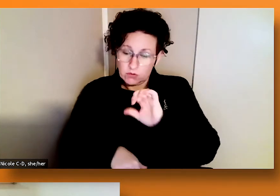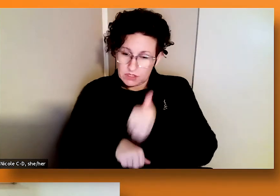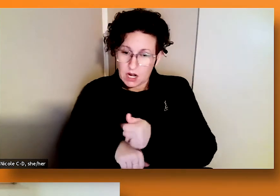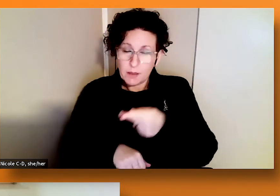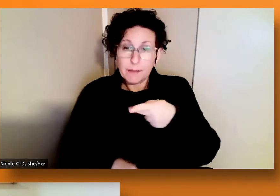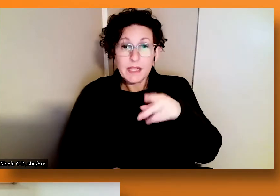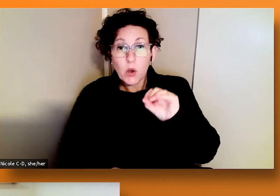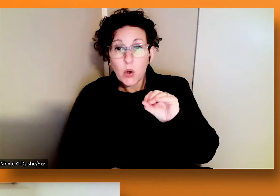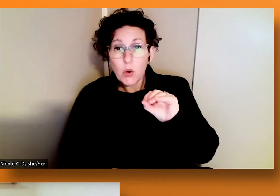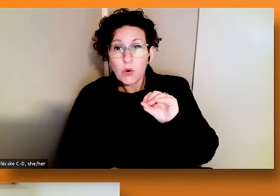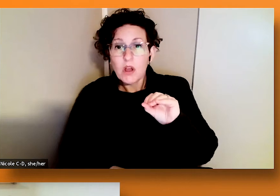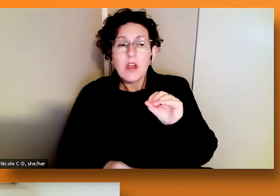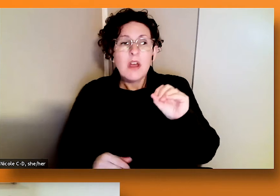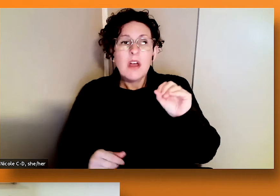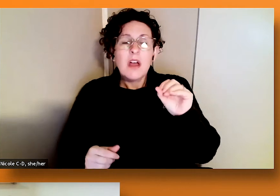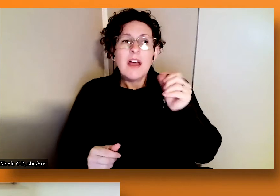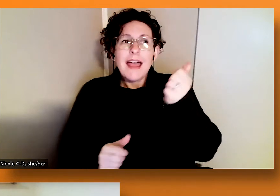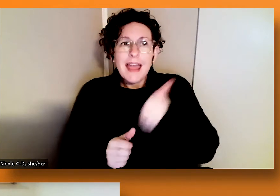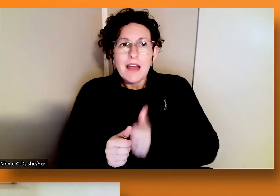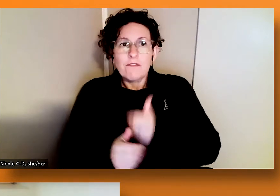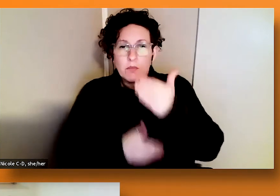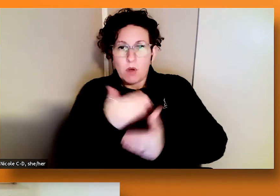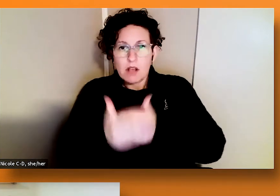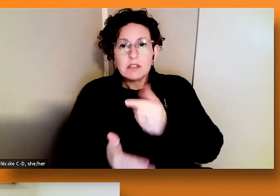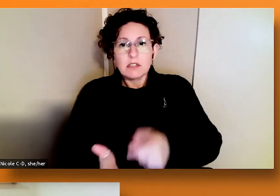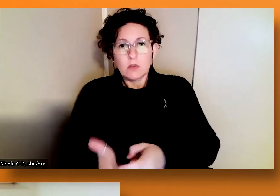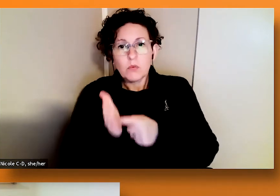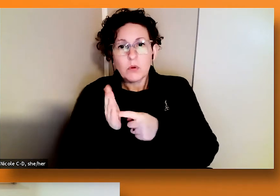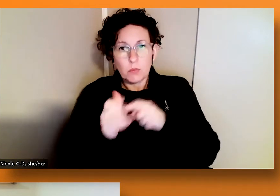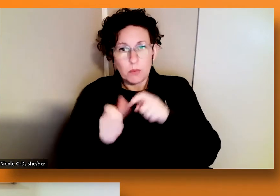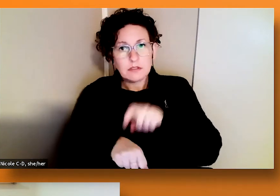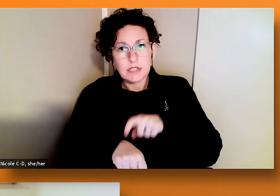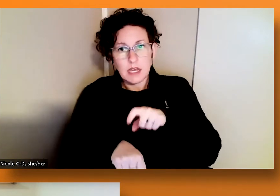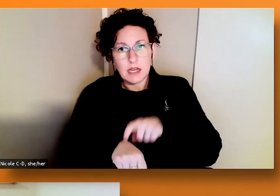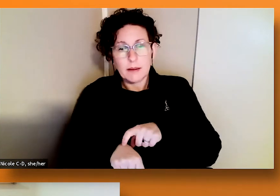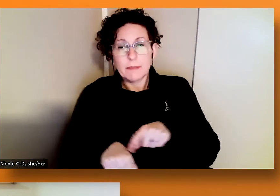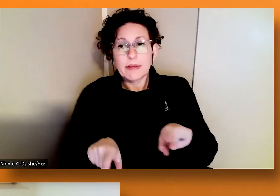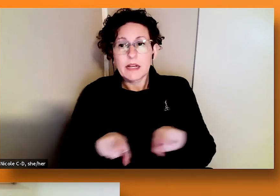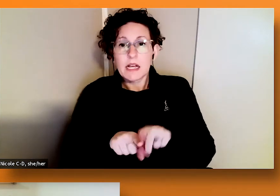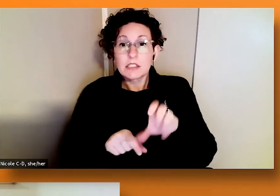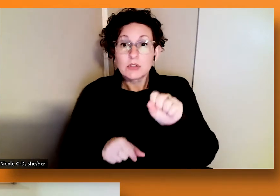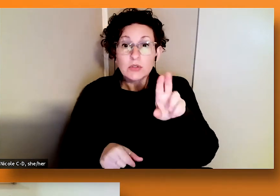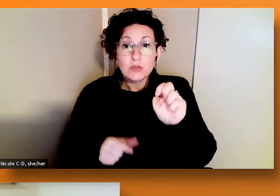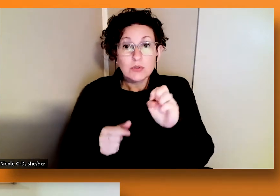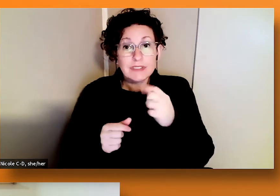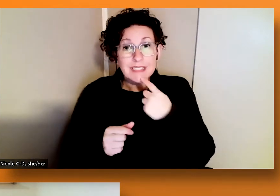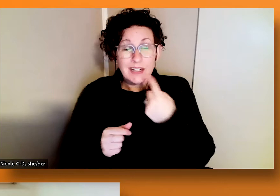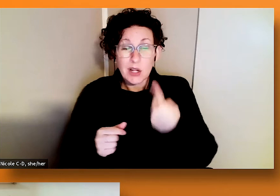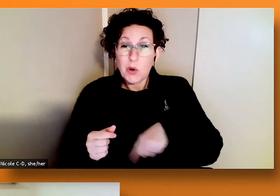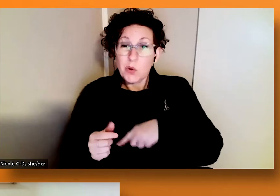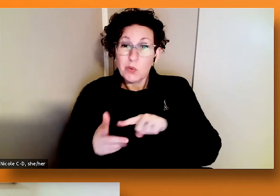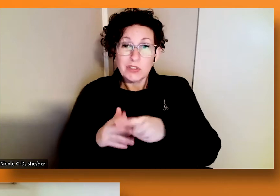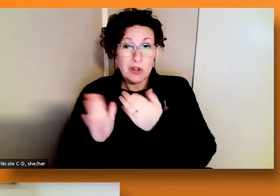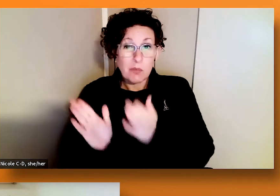things like that. Things just always take time. So, like Sue mentioned, that's kind of why we start planning now for the next semester,